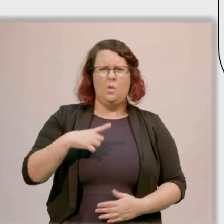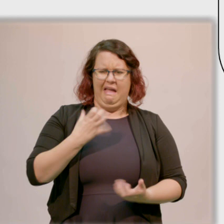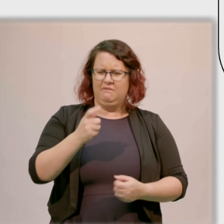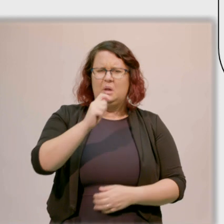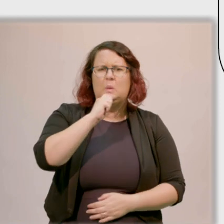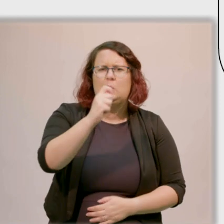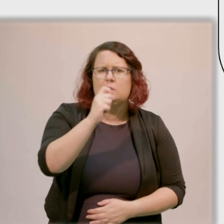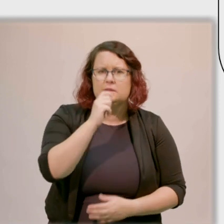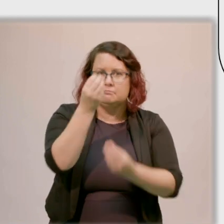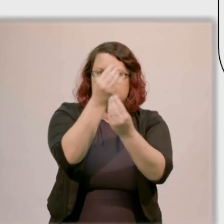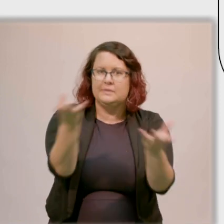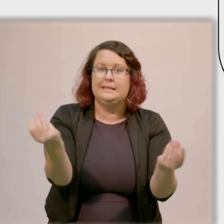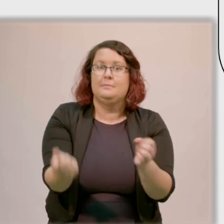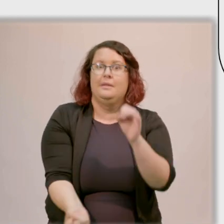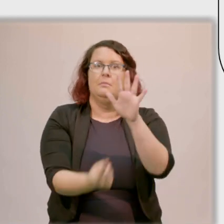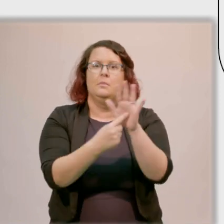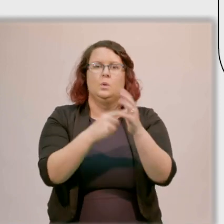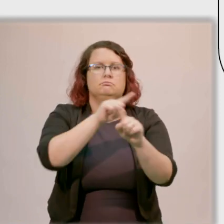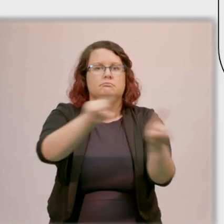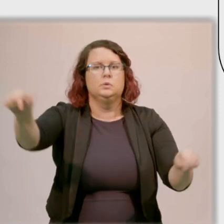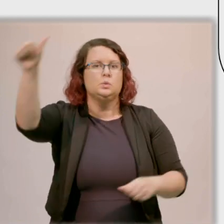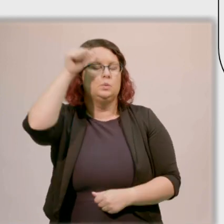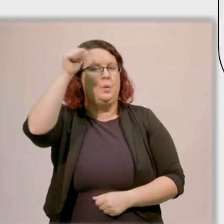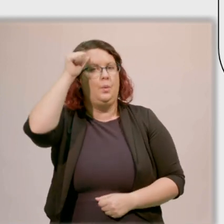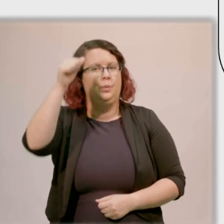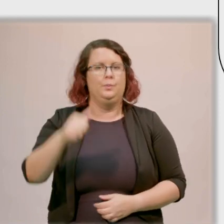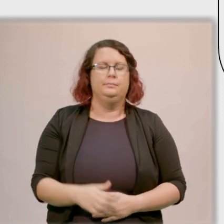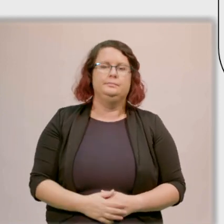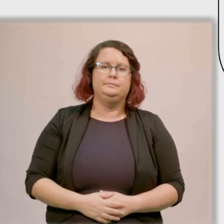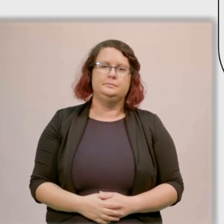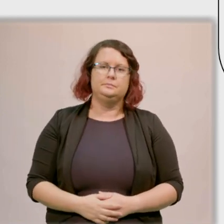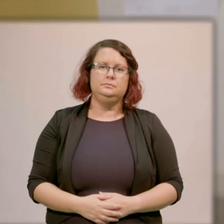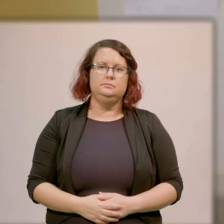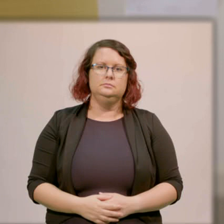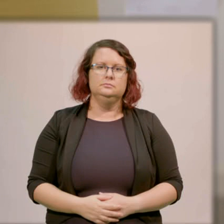about a newsworthy or important event that has occurred.